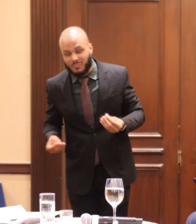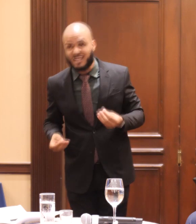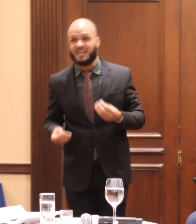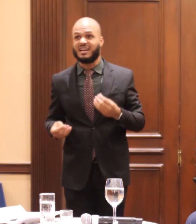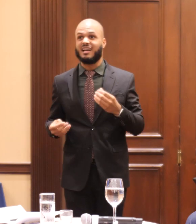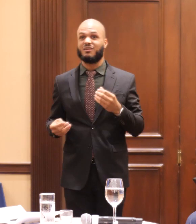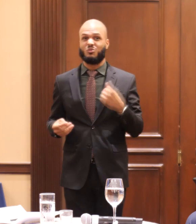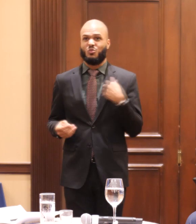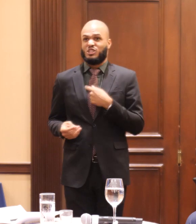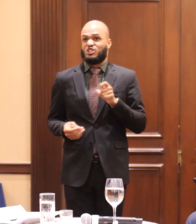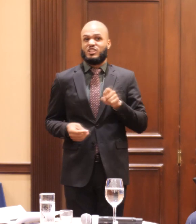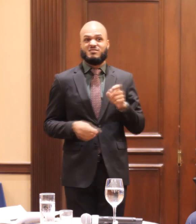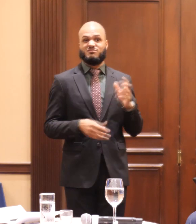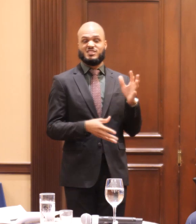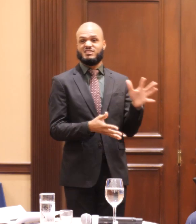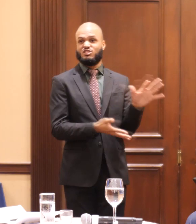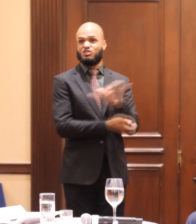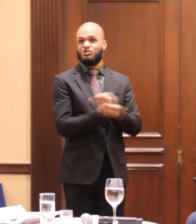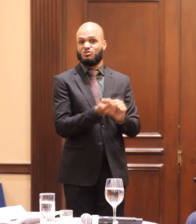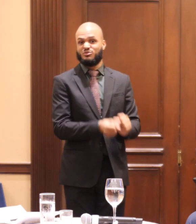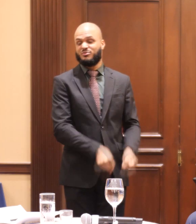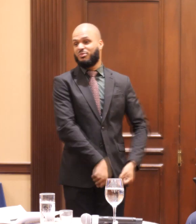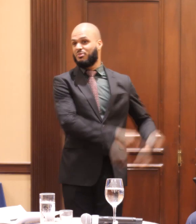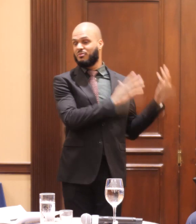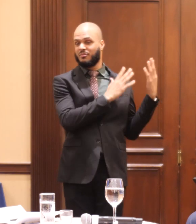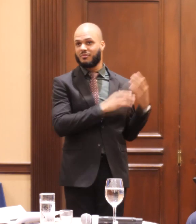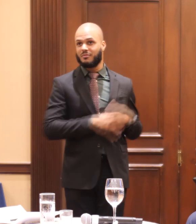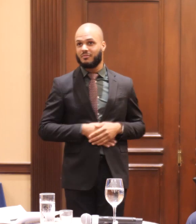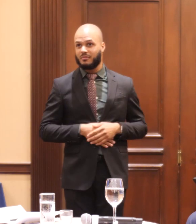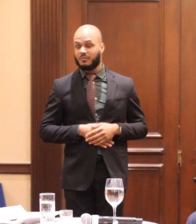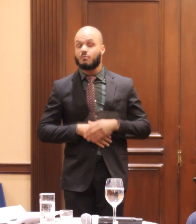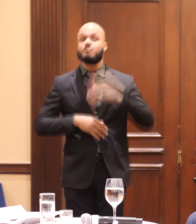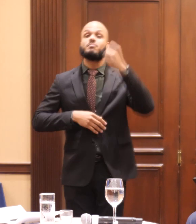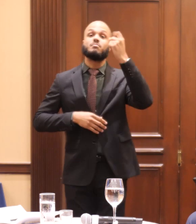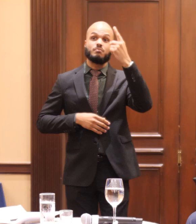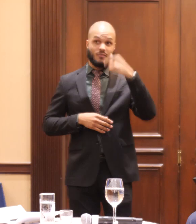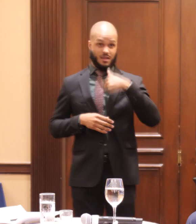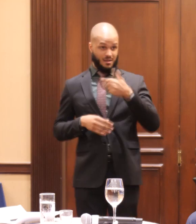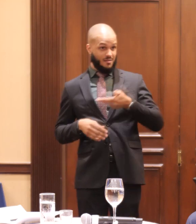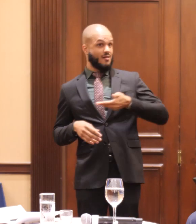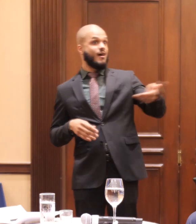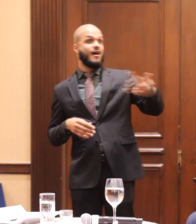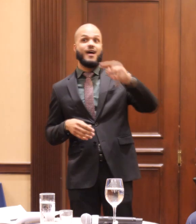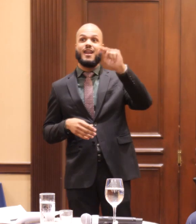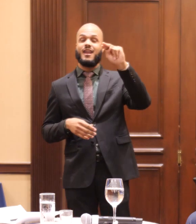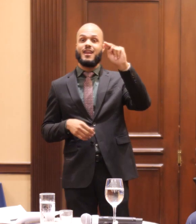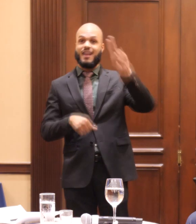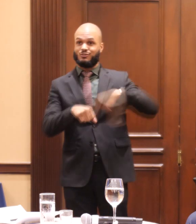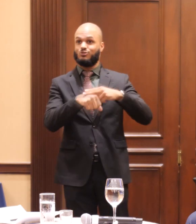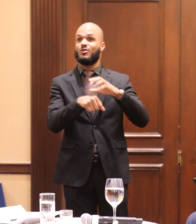It didn't generate anything. But when I was hired by the National Council I had that